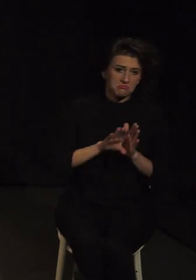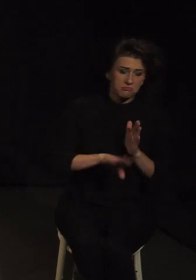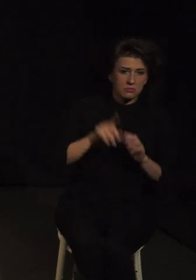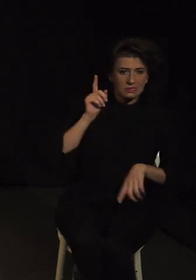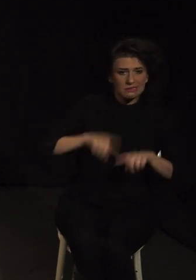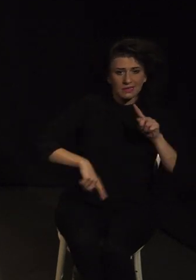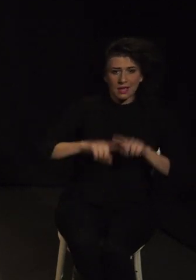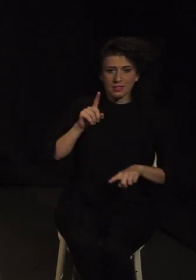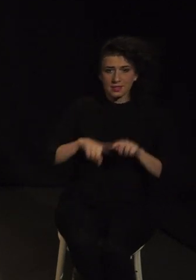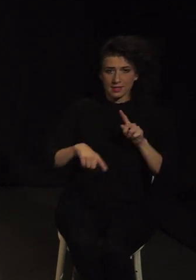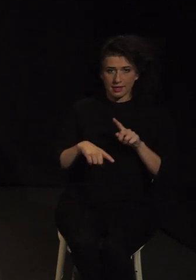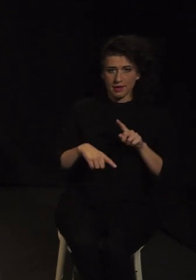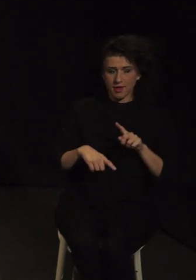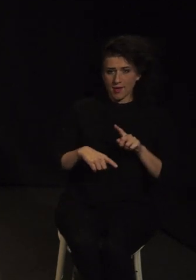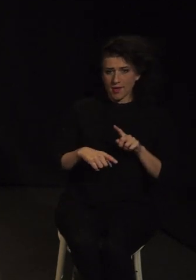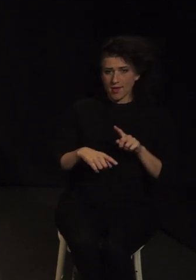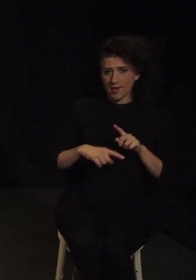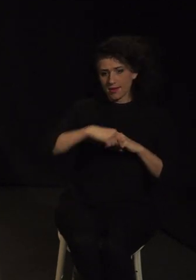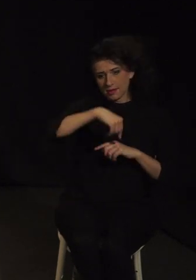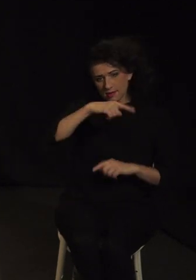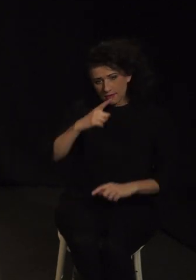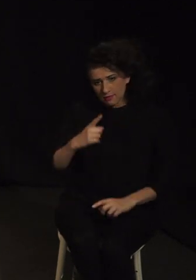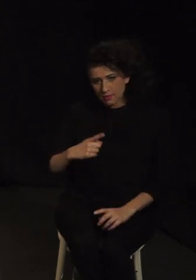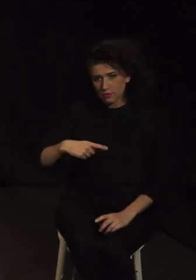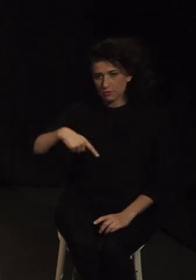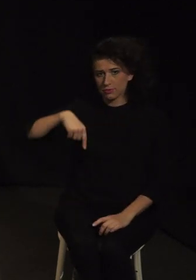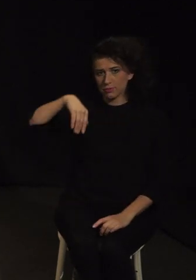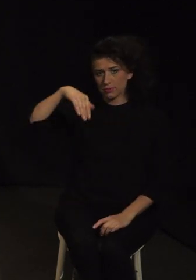In the classic poems, their rhythm is...